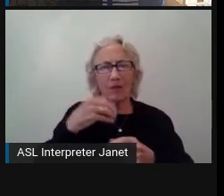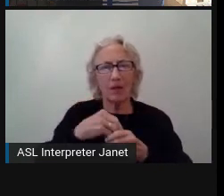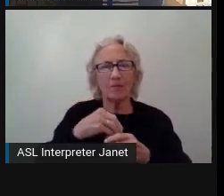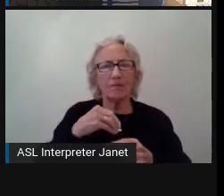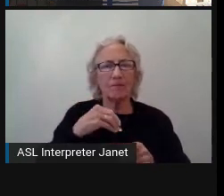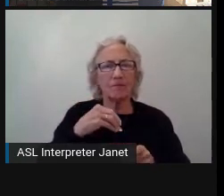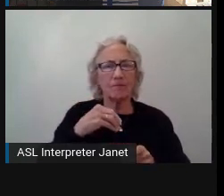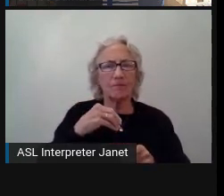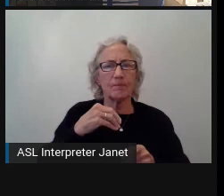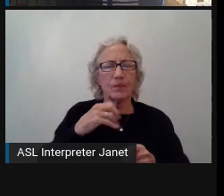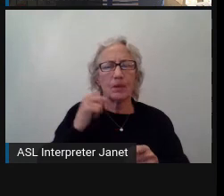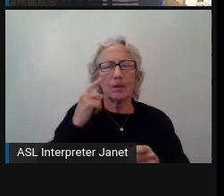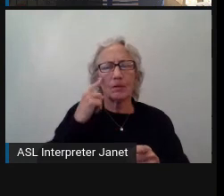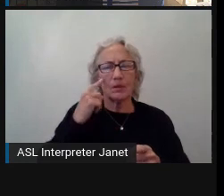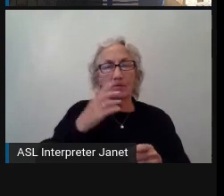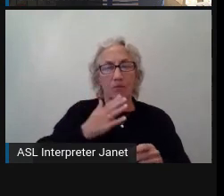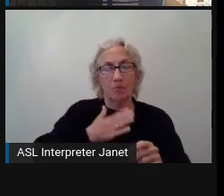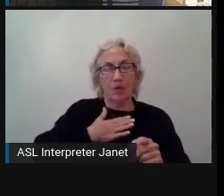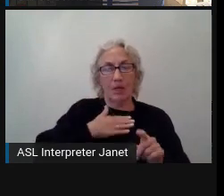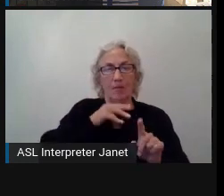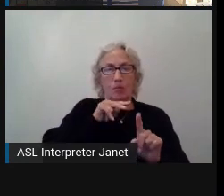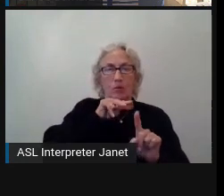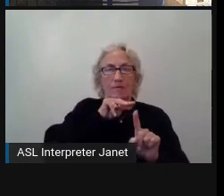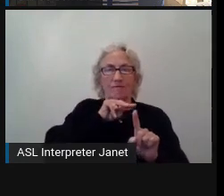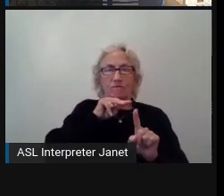I think from my point of view, user experience